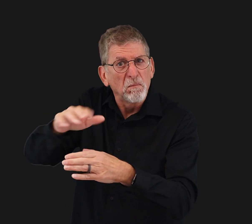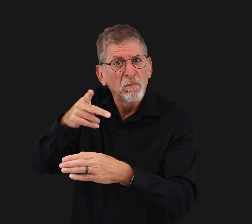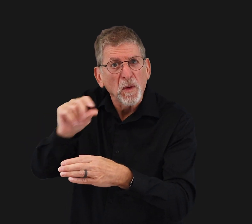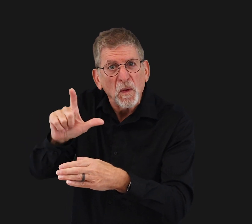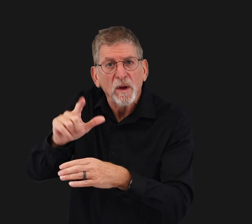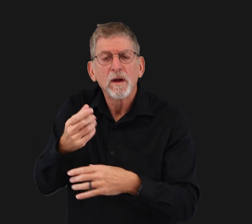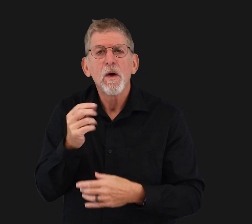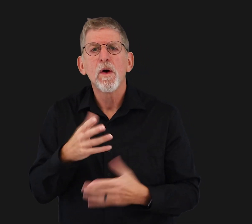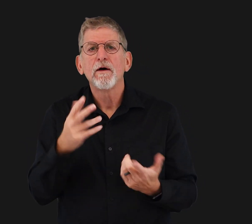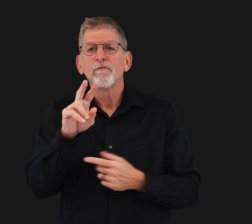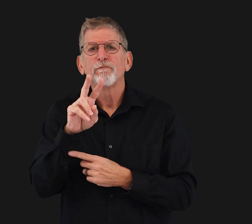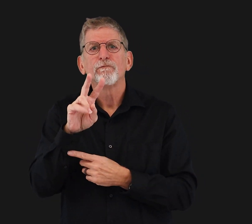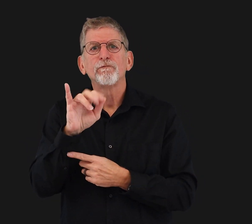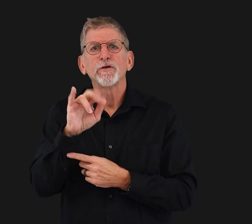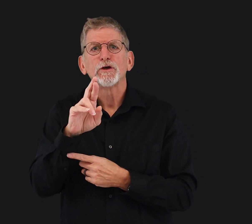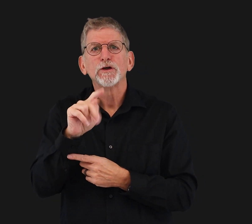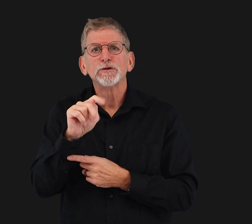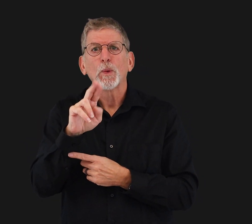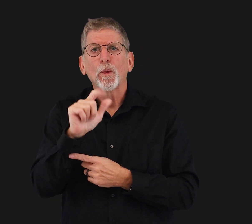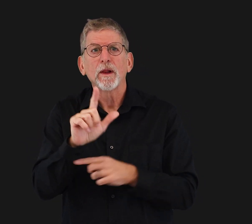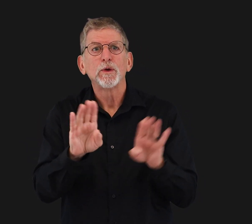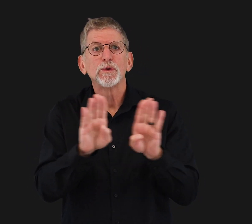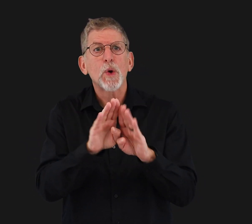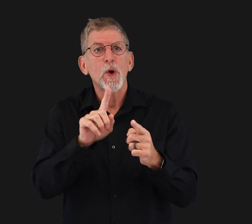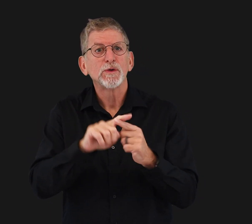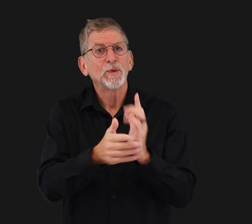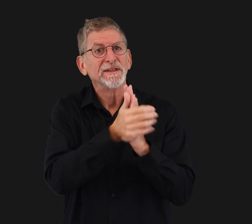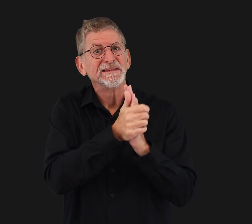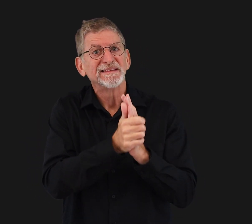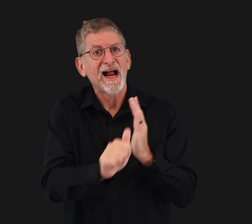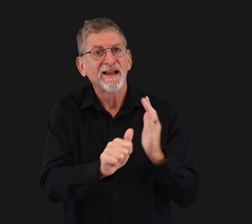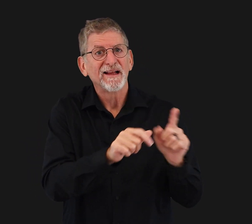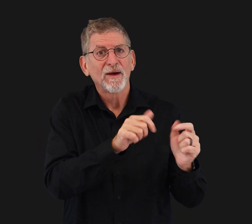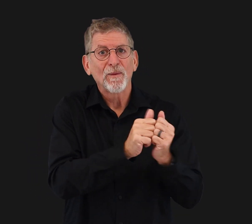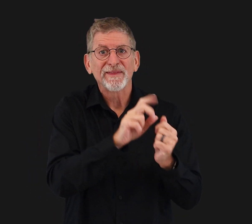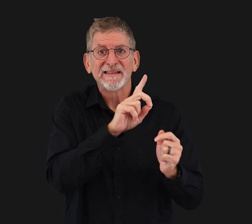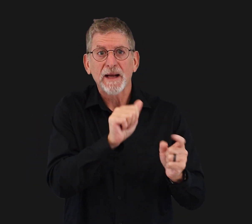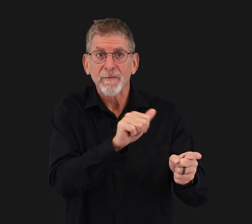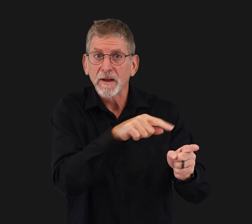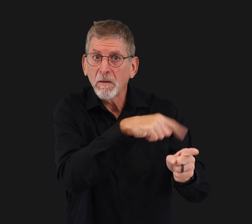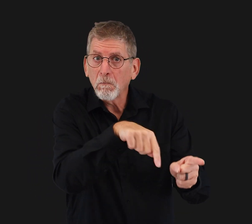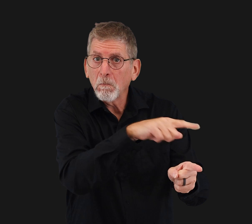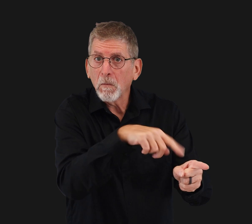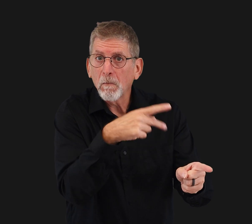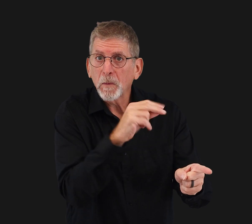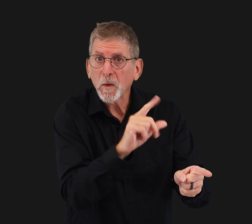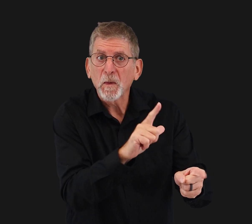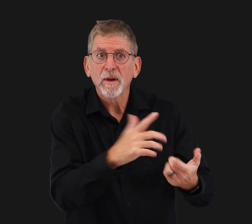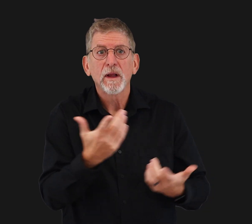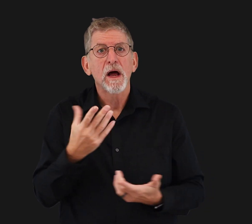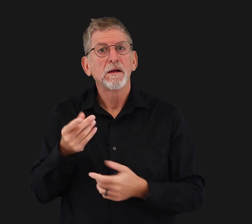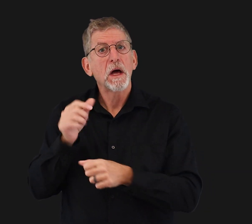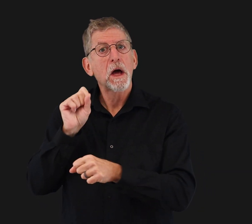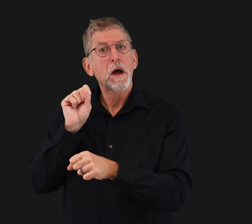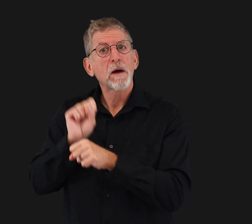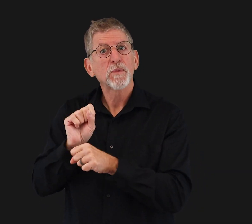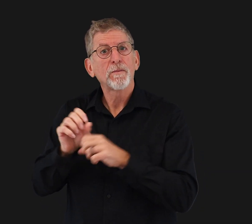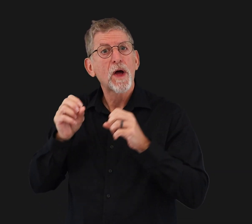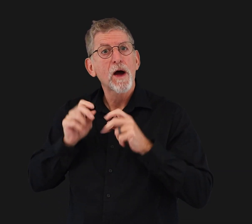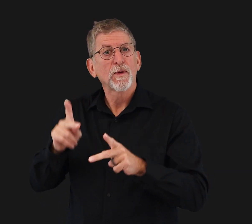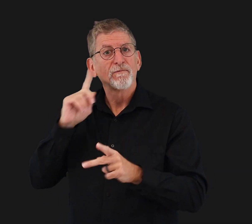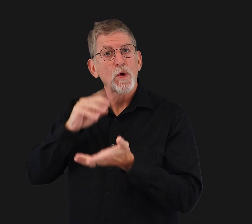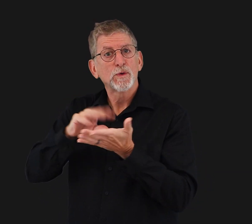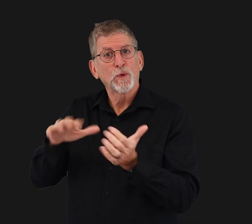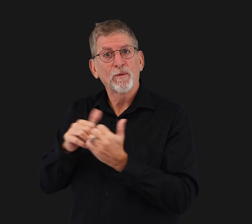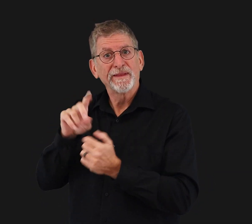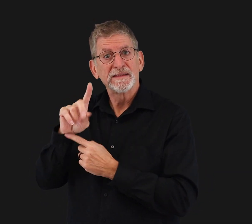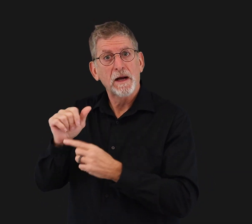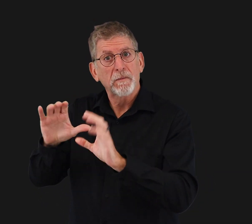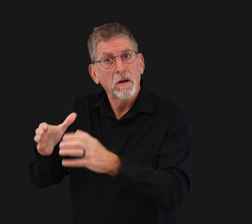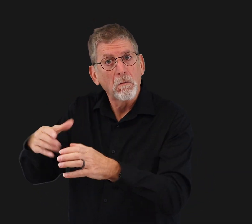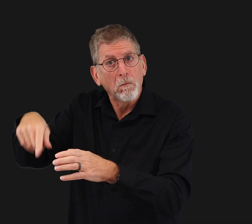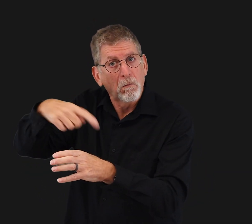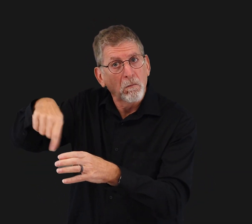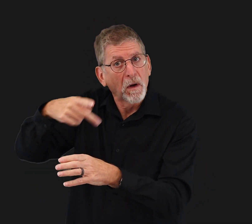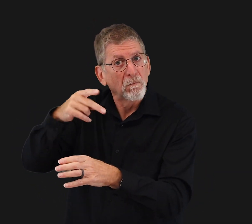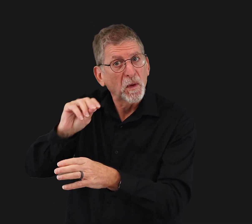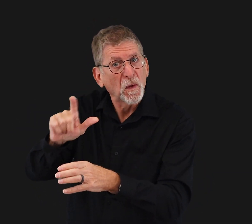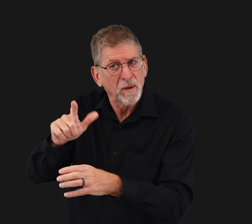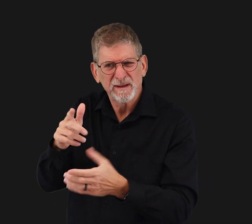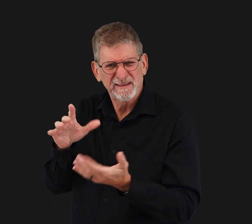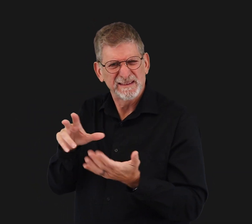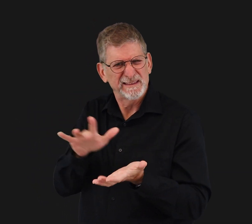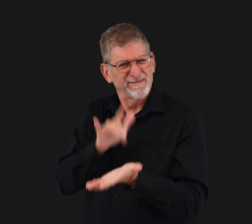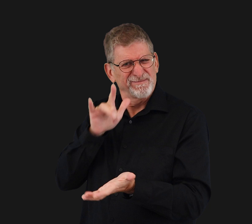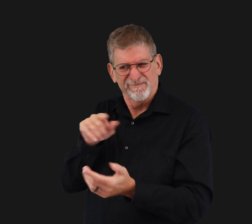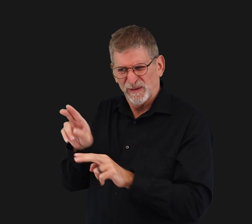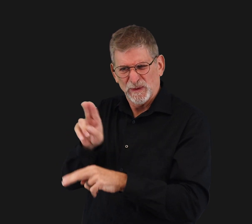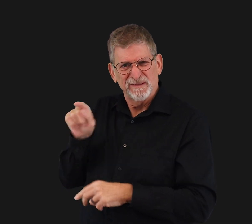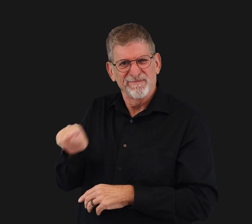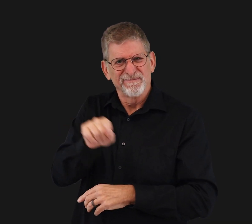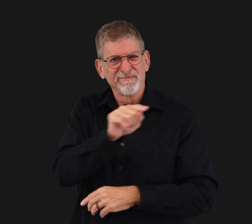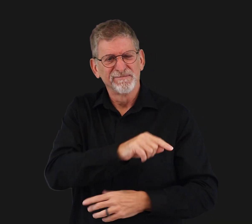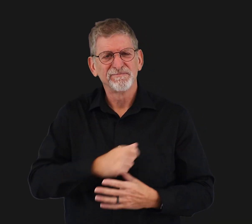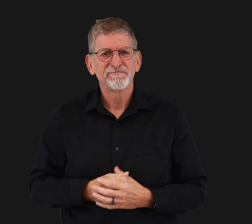the Virtual Door to Talent with Disabilities and Employment Opportunity for Students with Disabilities.